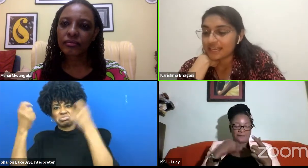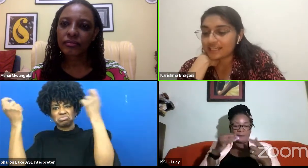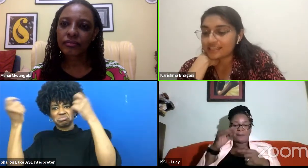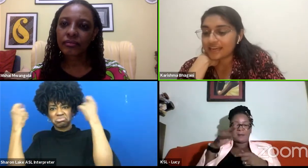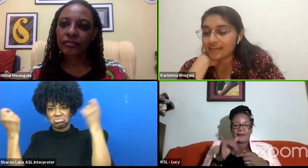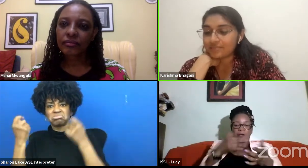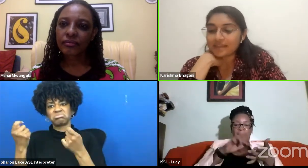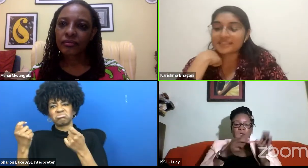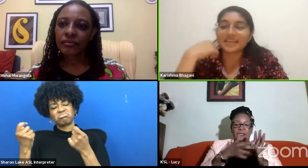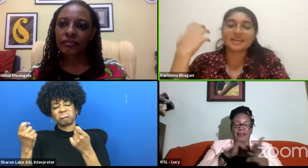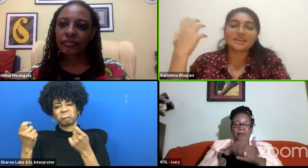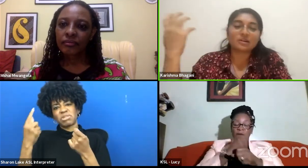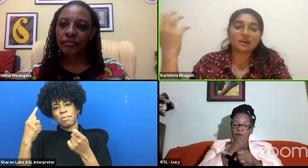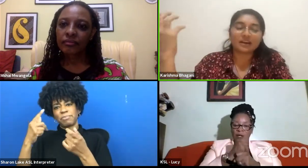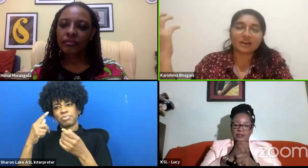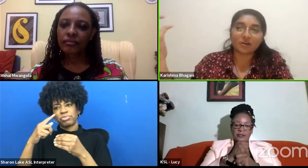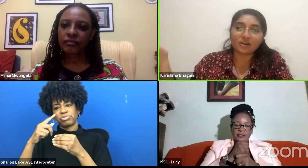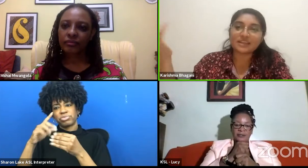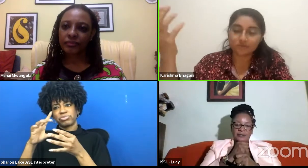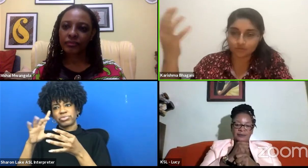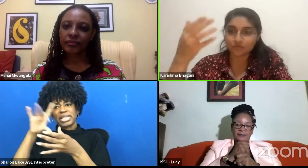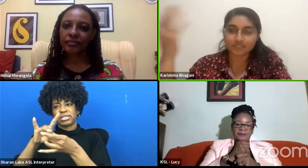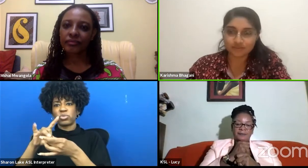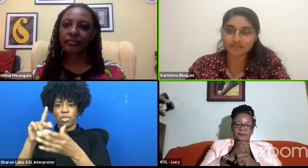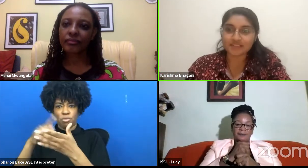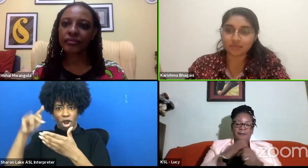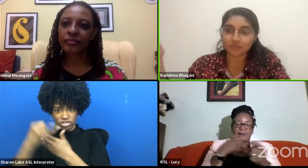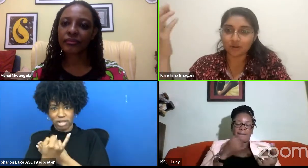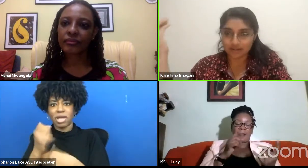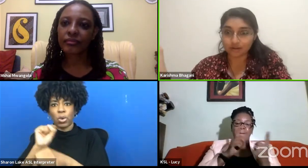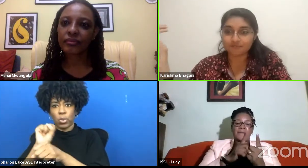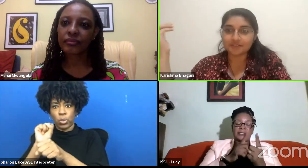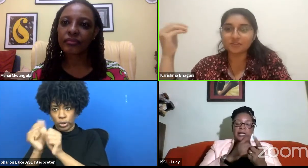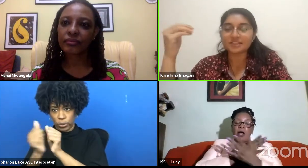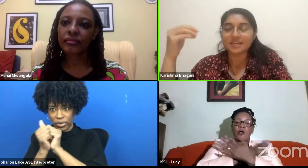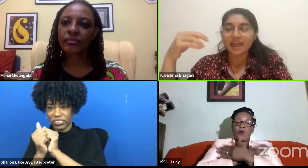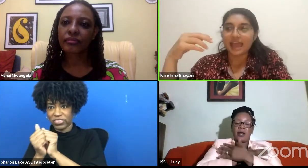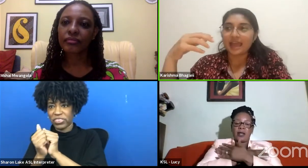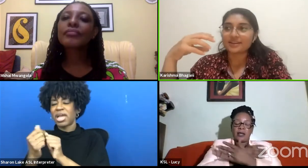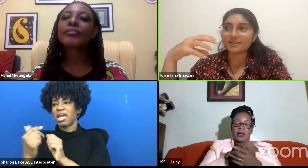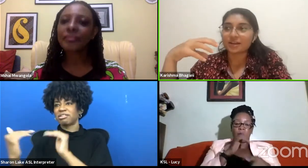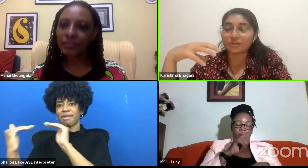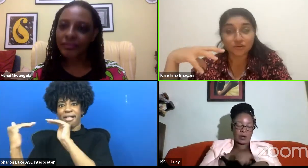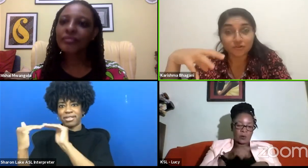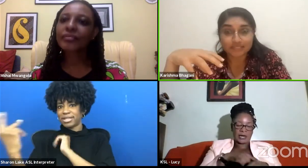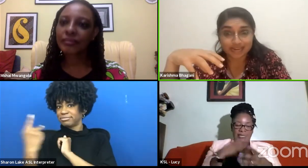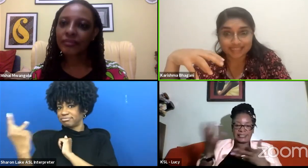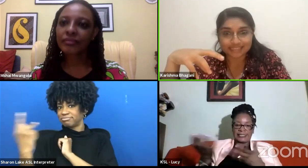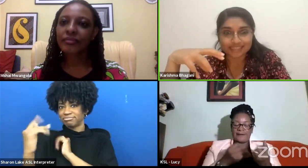and I met a colleague who was receiving the same award in her field and neuroscientists,